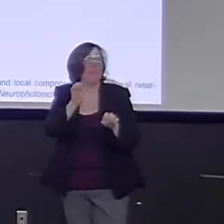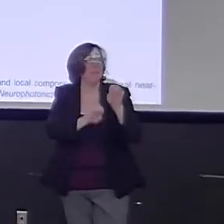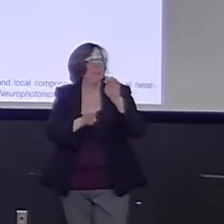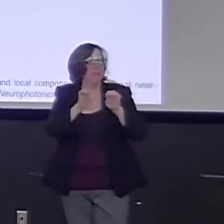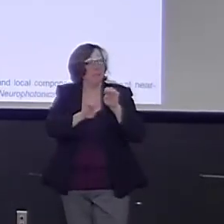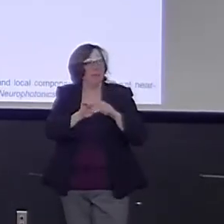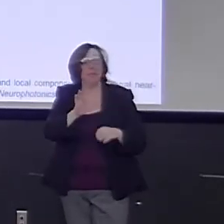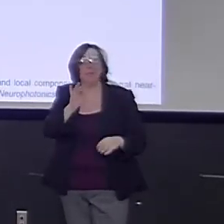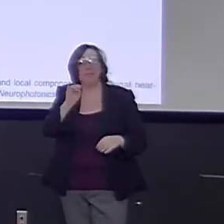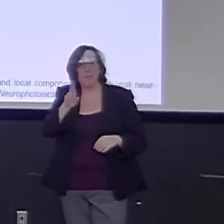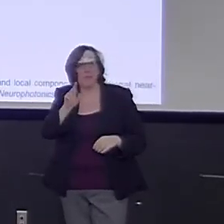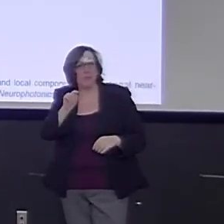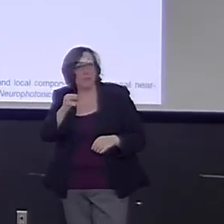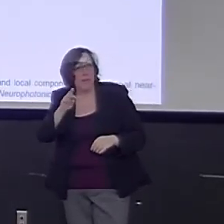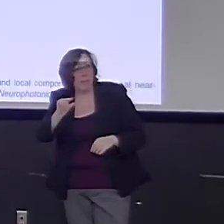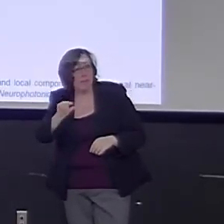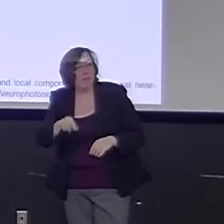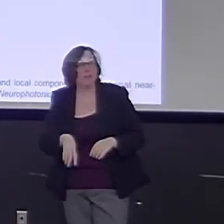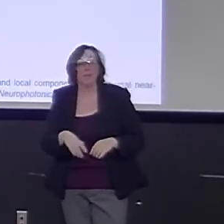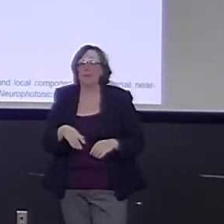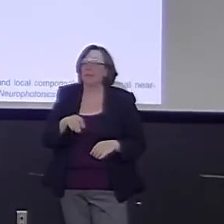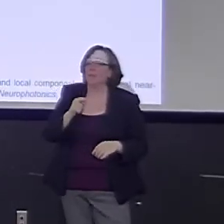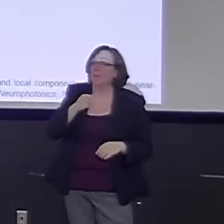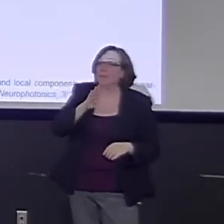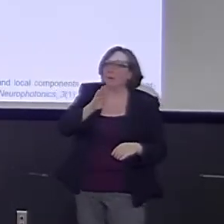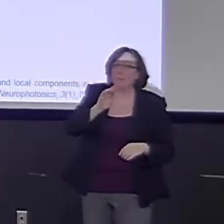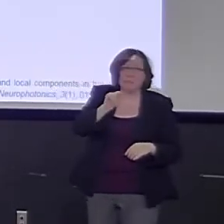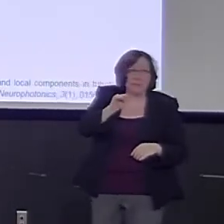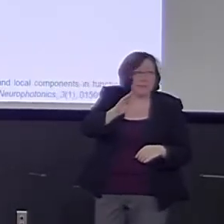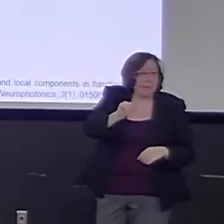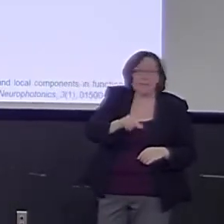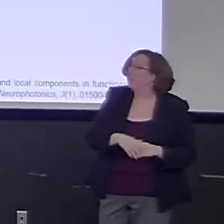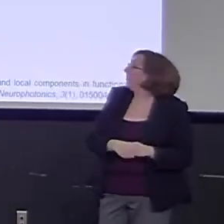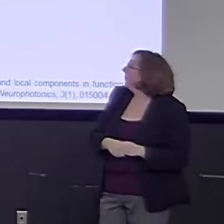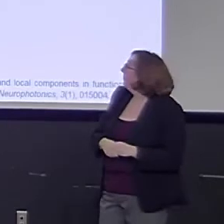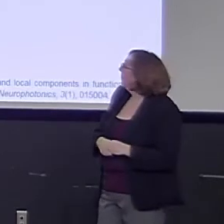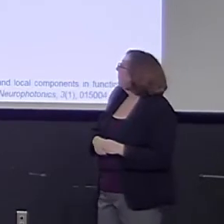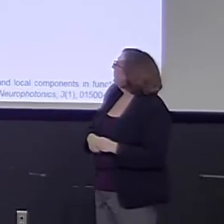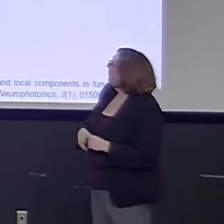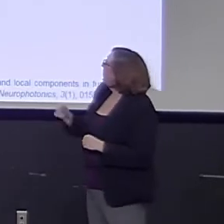This is the group average with the oxyhemoglobin signal, and this is the deoxyhemoglobin signal,